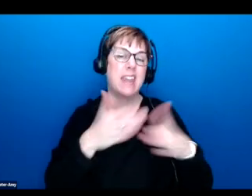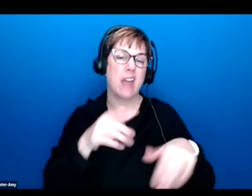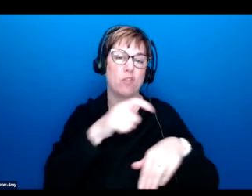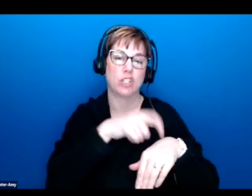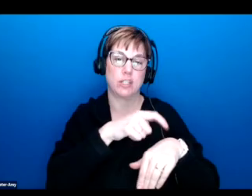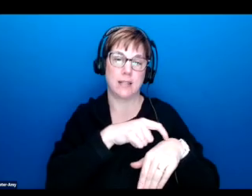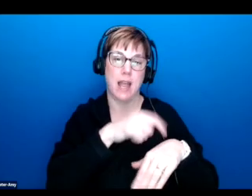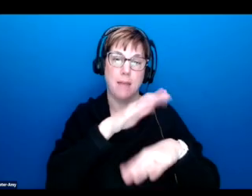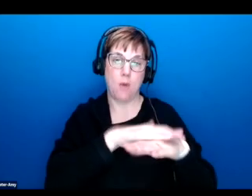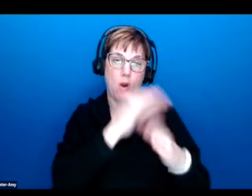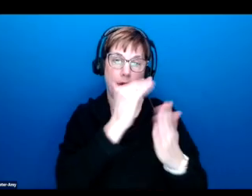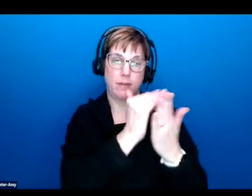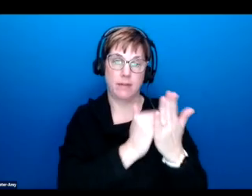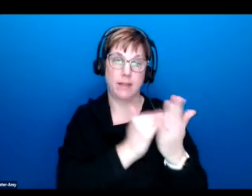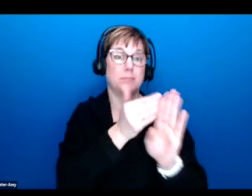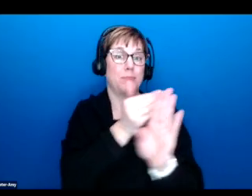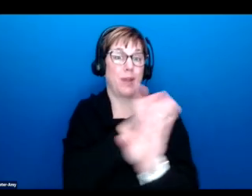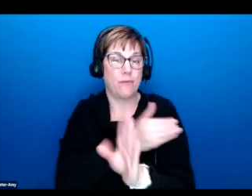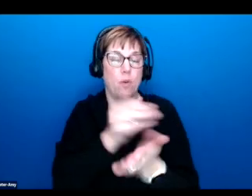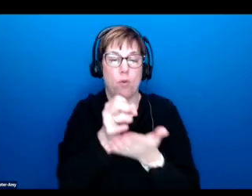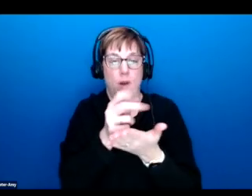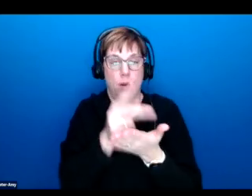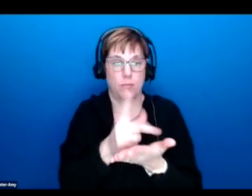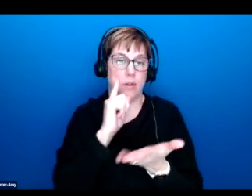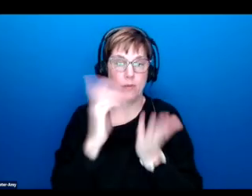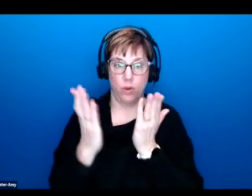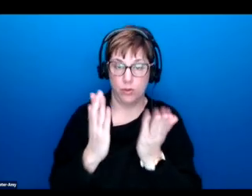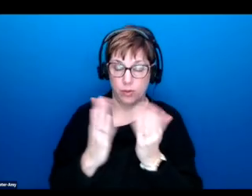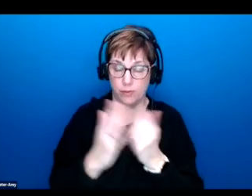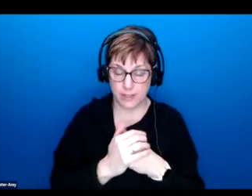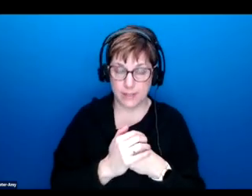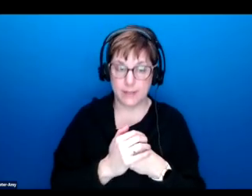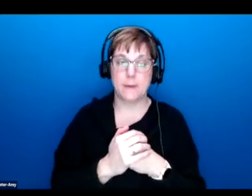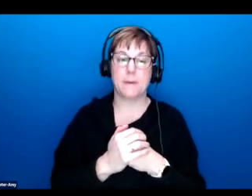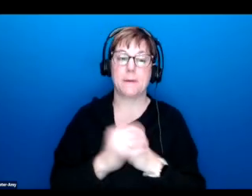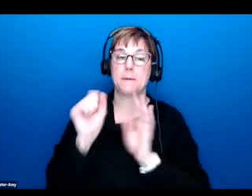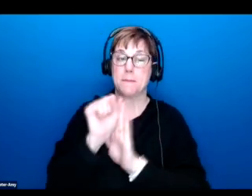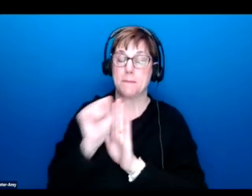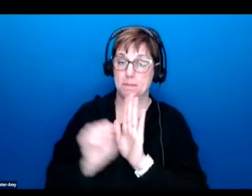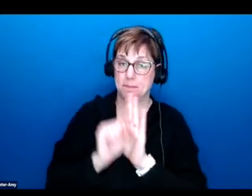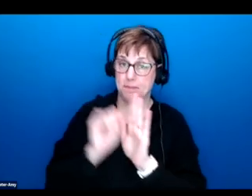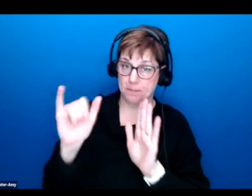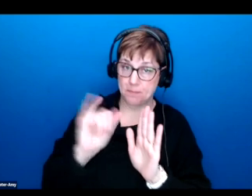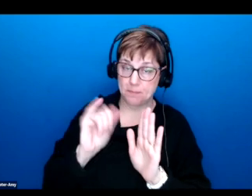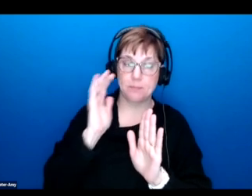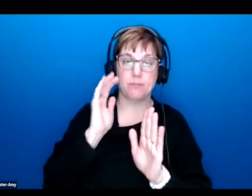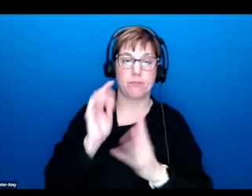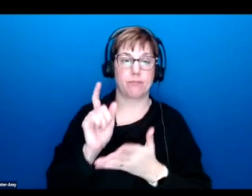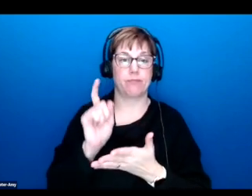before being approved for services. States are also going to have to report